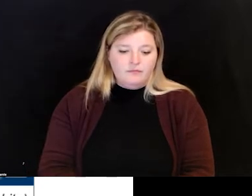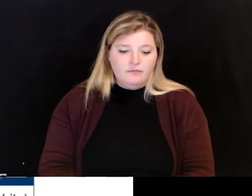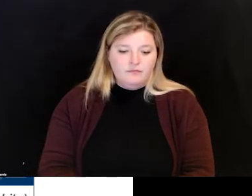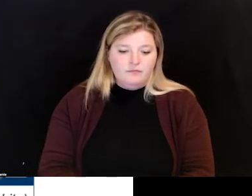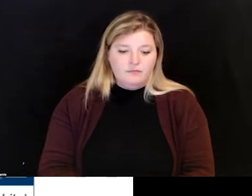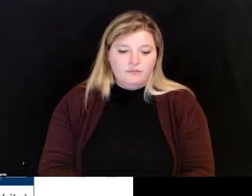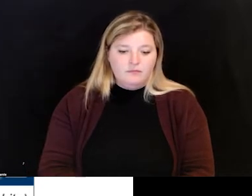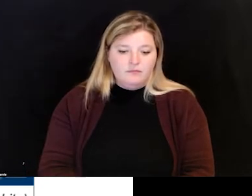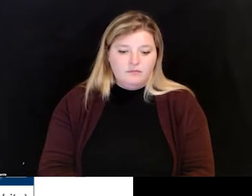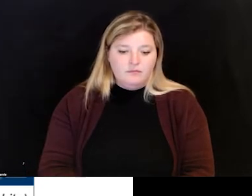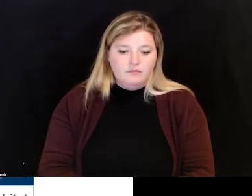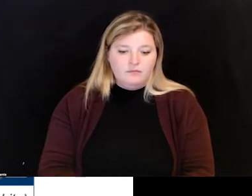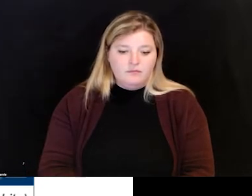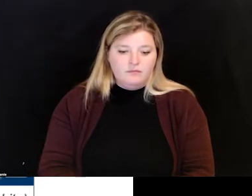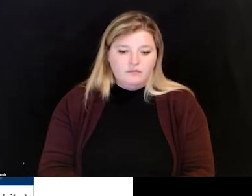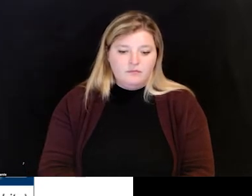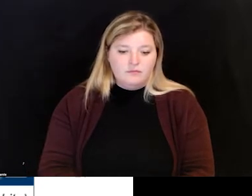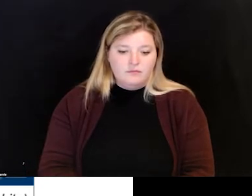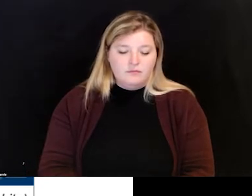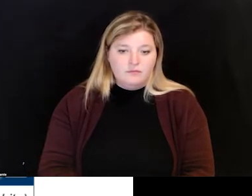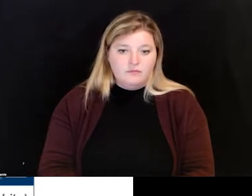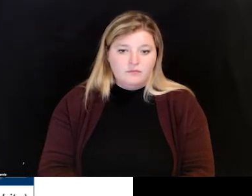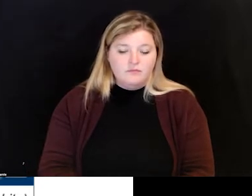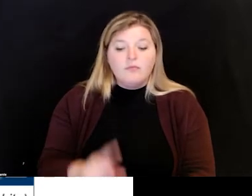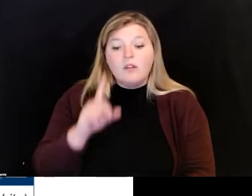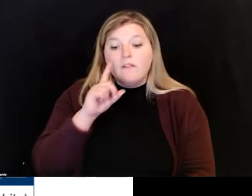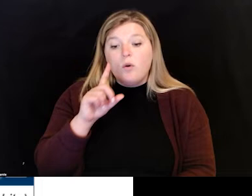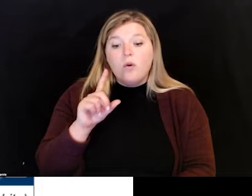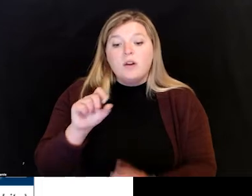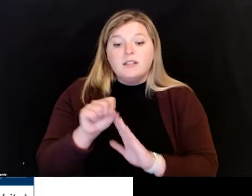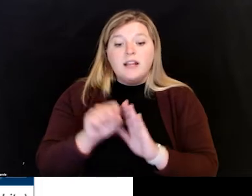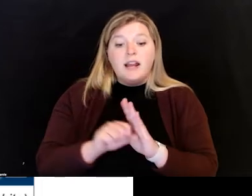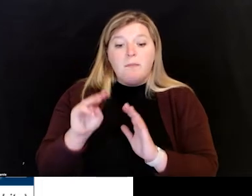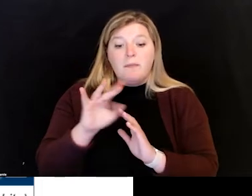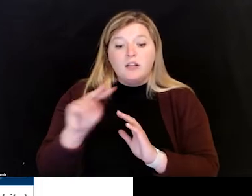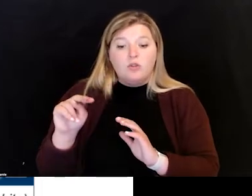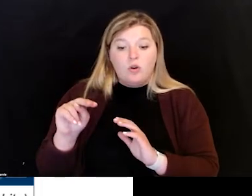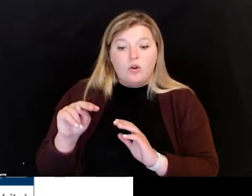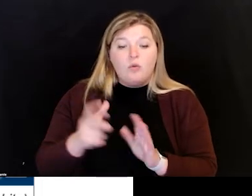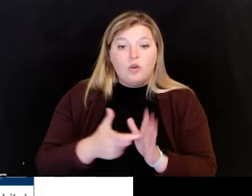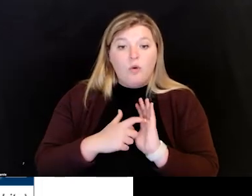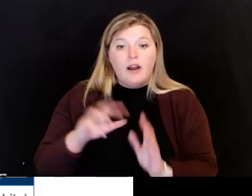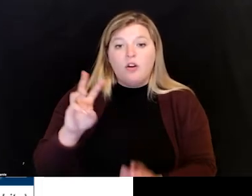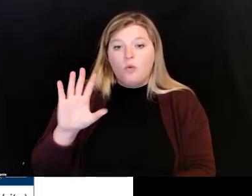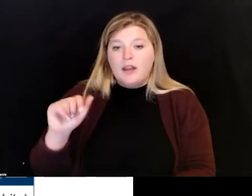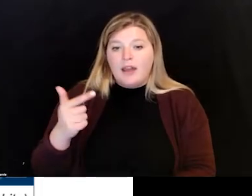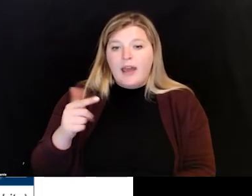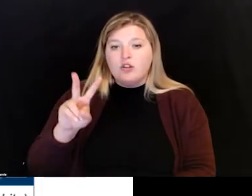The level of adherence for the state of Minnesota is WCAG 2.0, level AA.